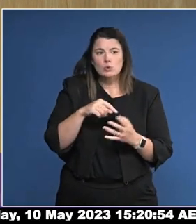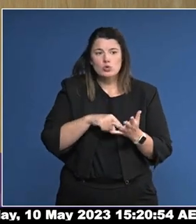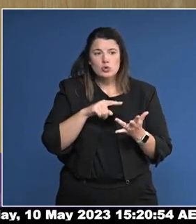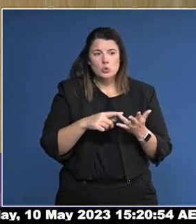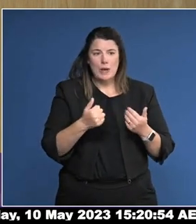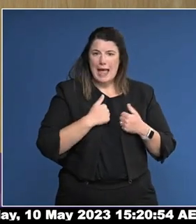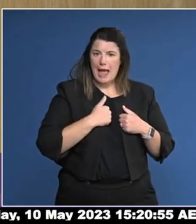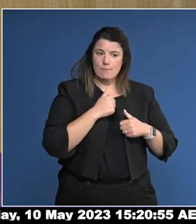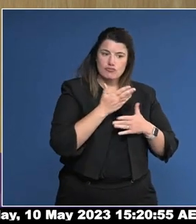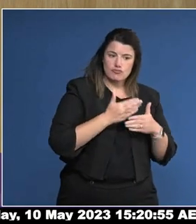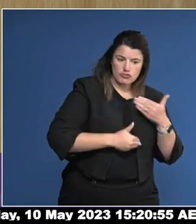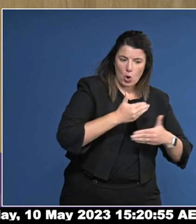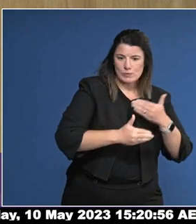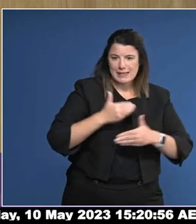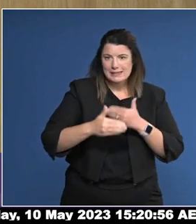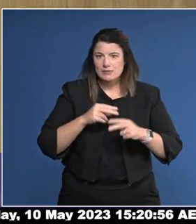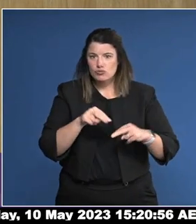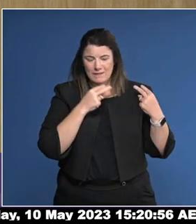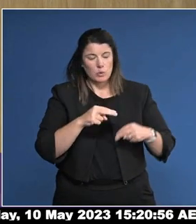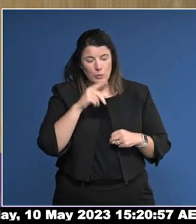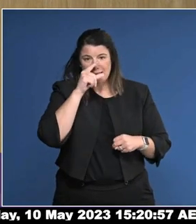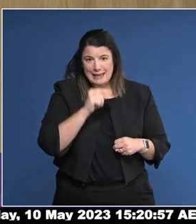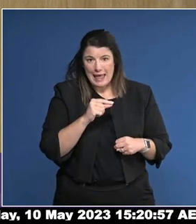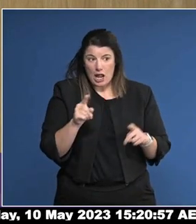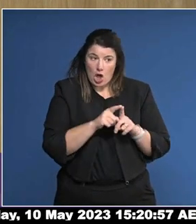that we're doing now. MS MAHONY: And you'd certainly agree, based on all the evidence